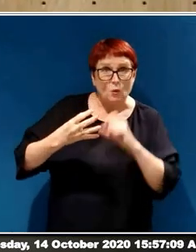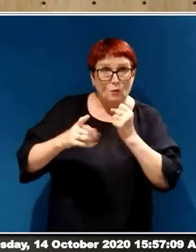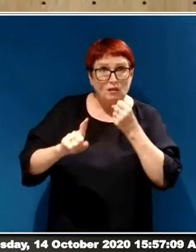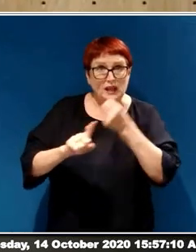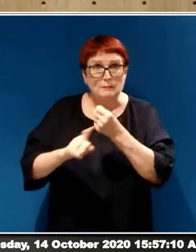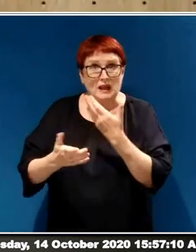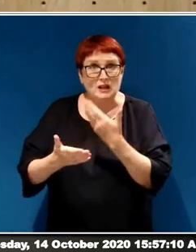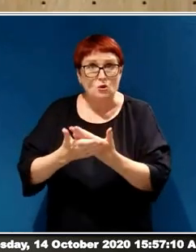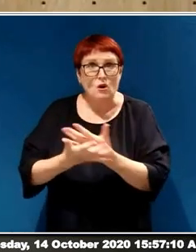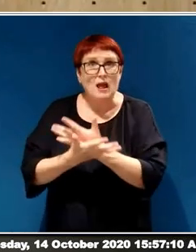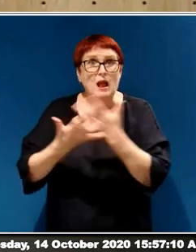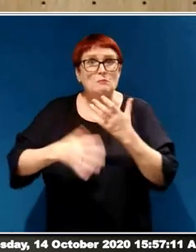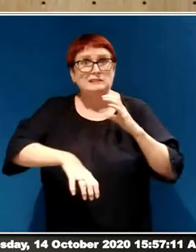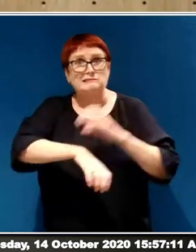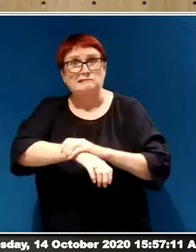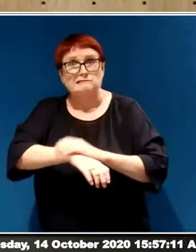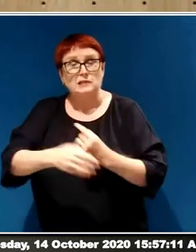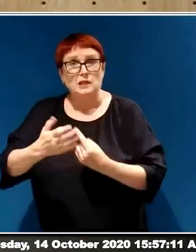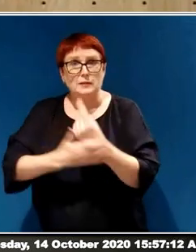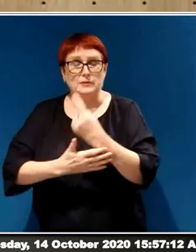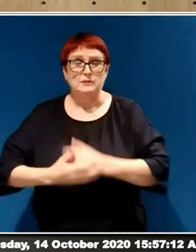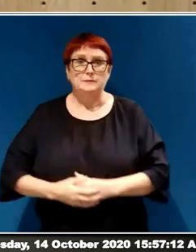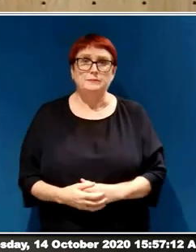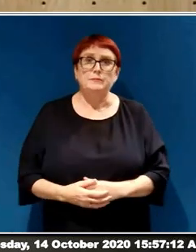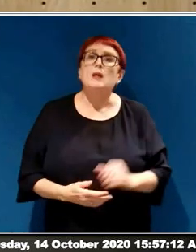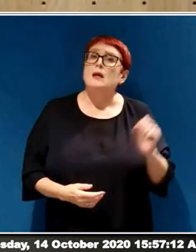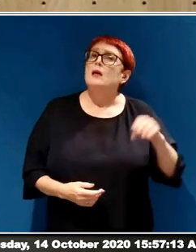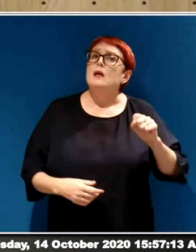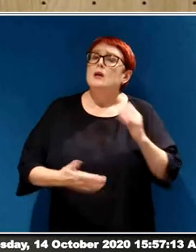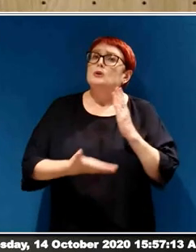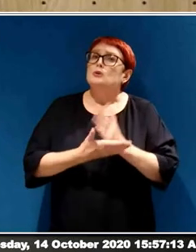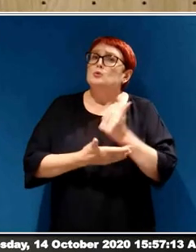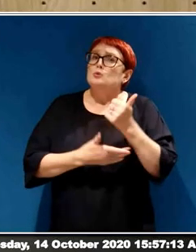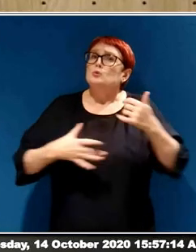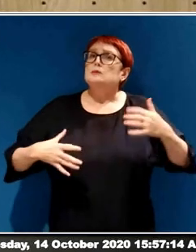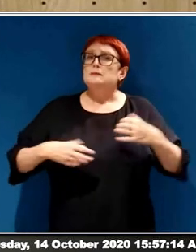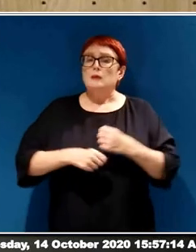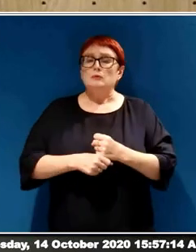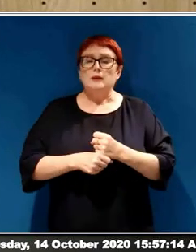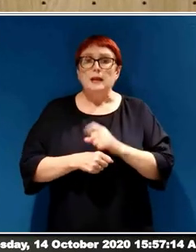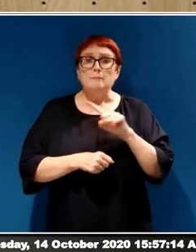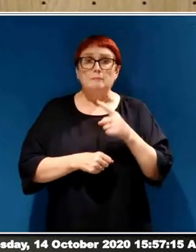But I would also like to add: not only is the data impossible for us to get;